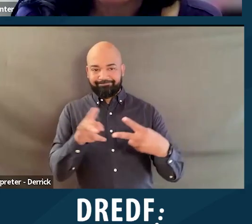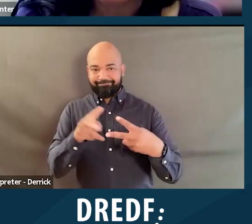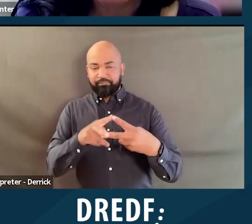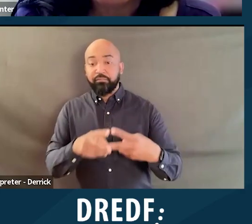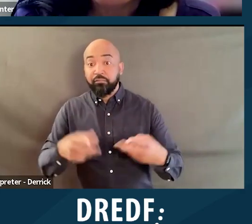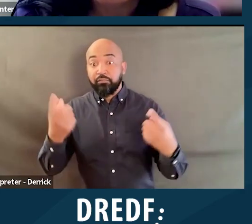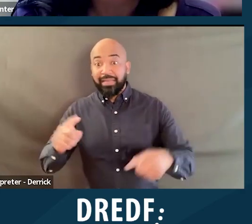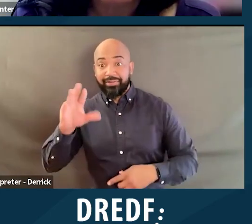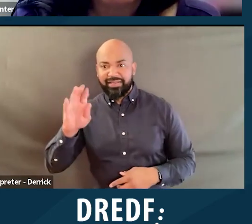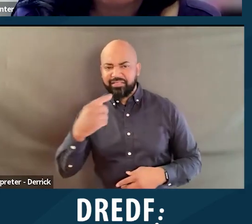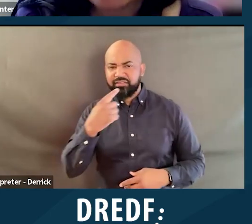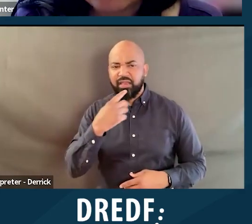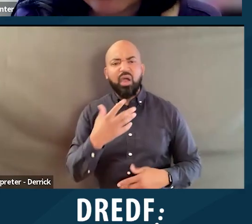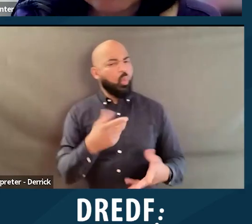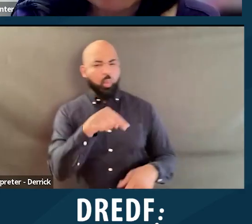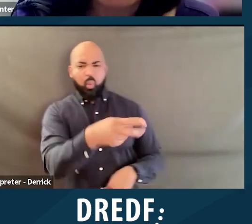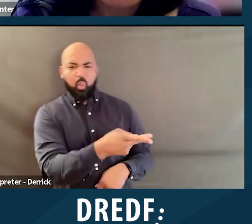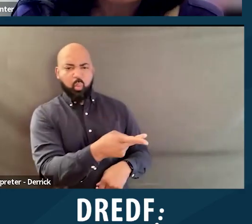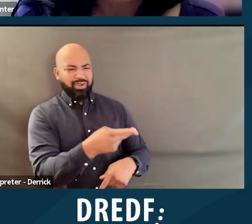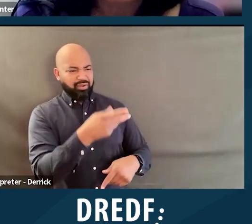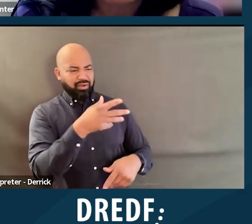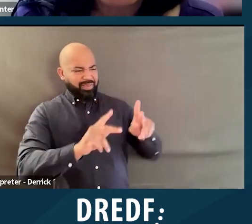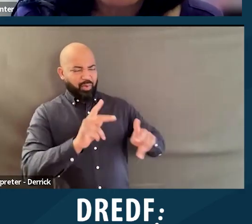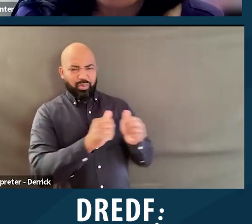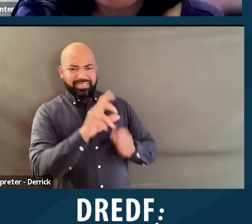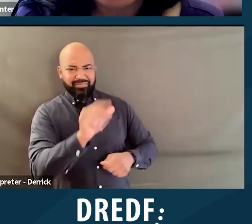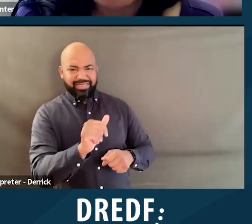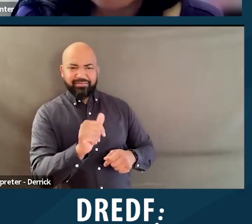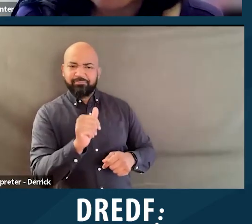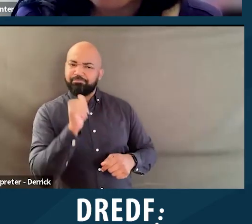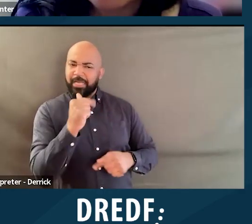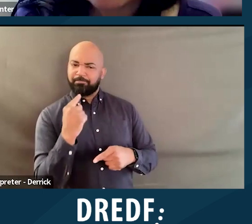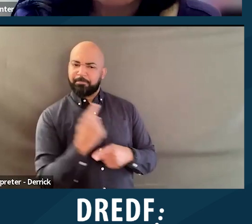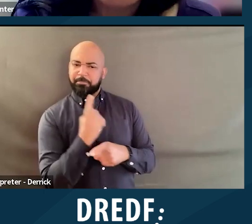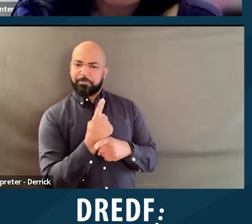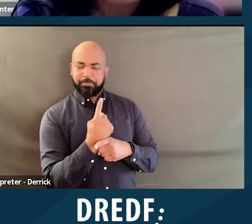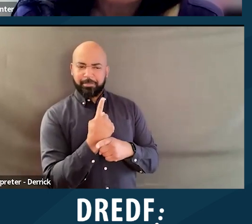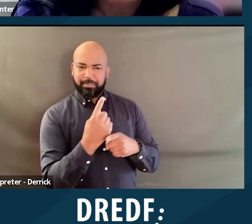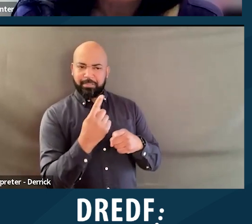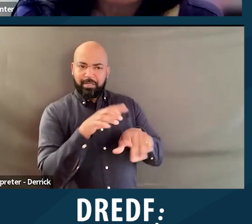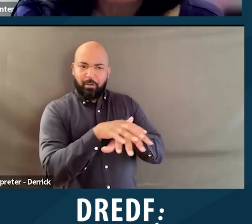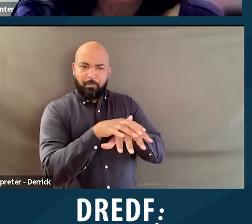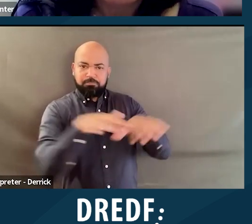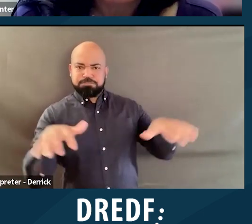about two women with disabilities, Lois Curtis and Elaine Wilson, and this case